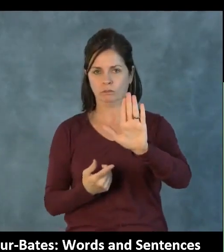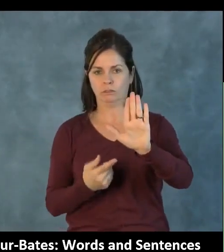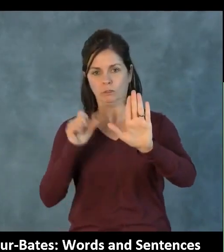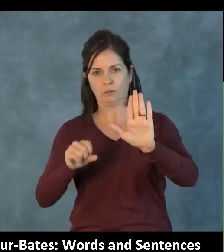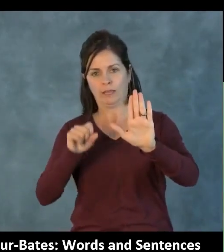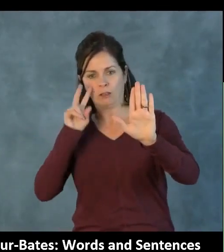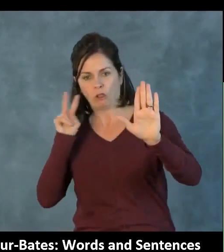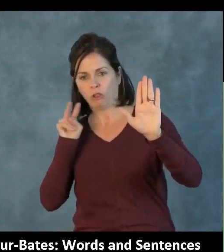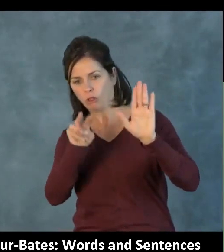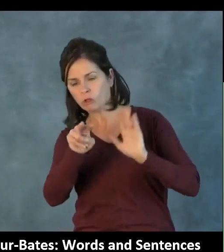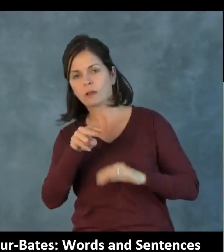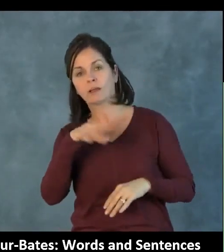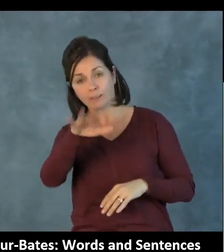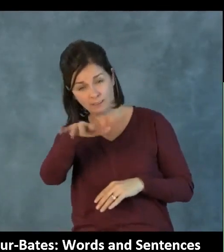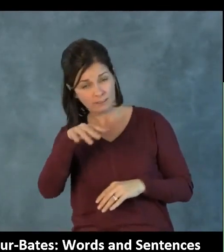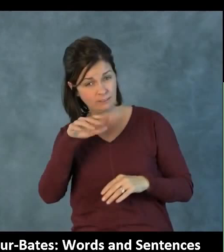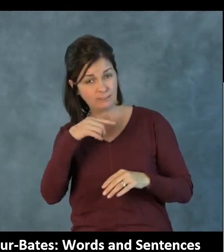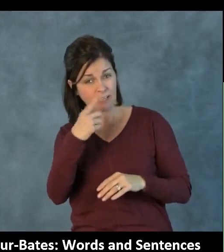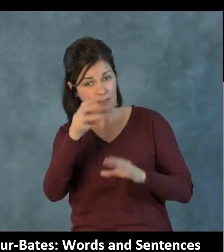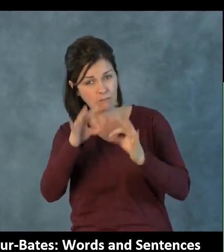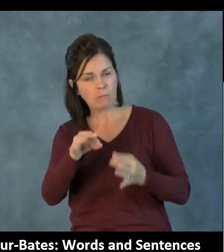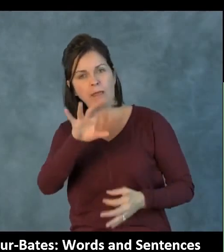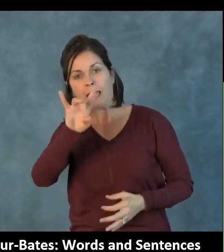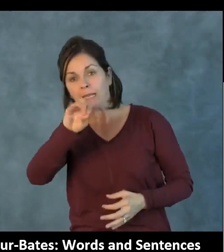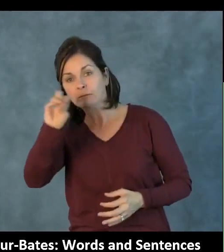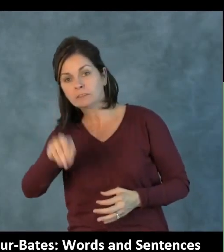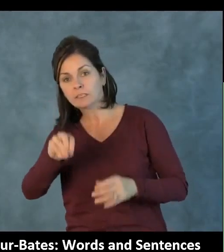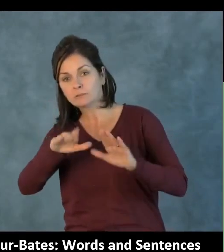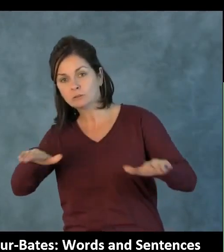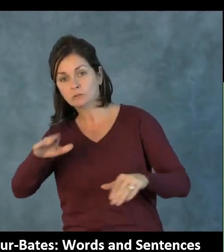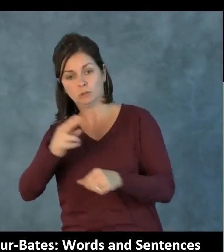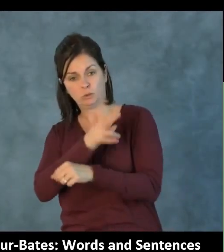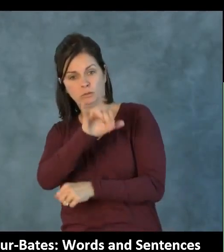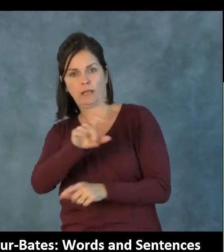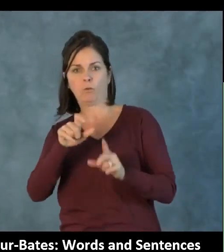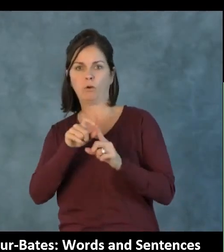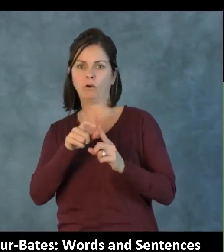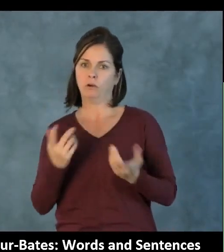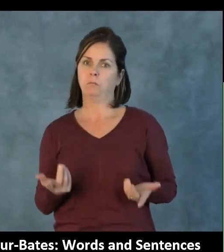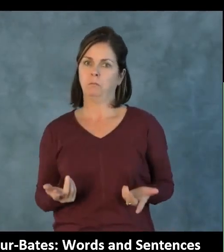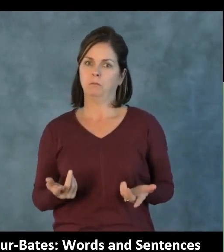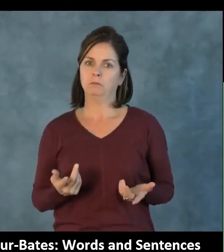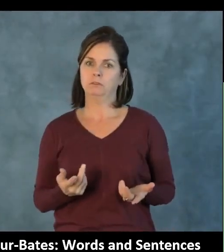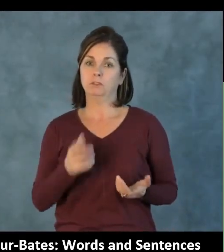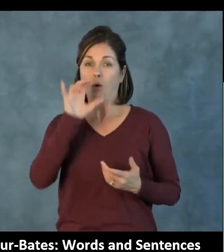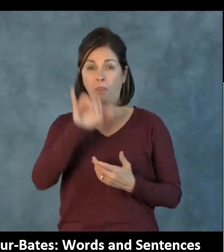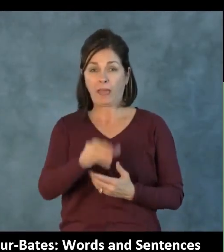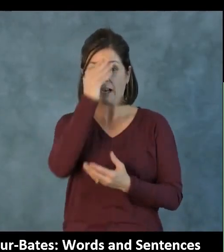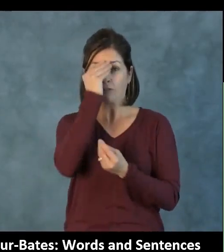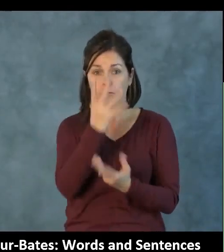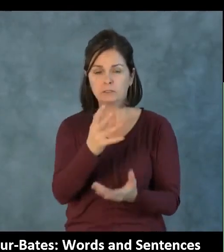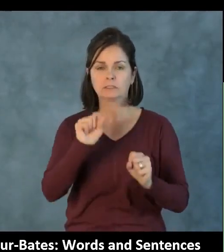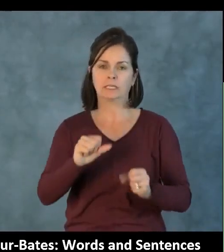and see), you know what actually 80% of children are using that particular word." So it can help guide